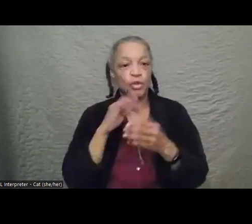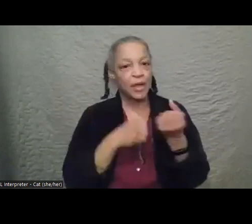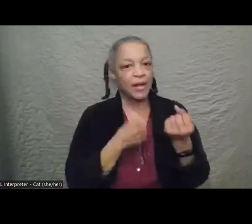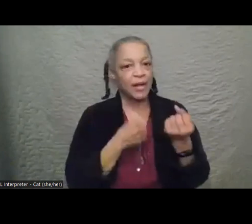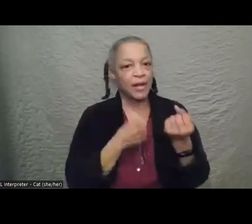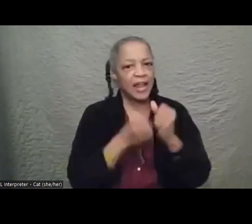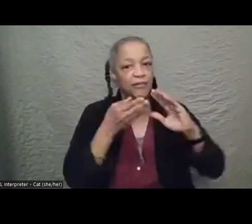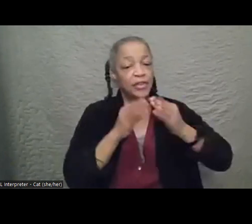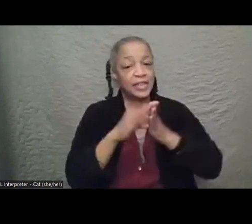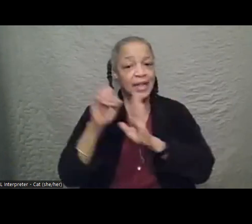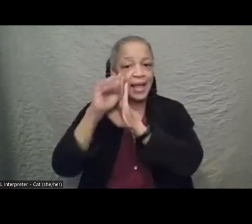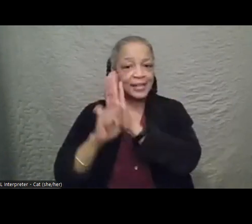state level for that.